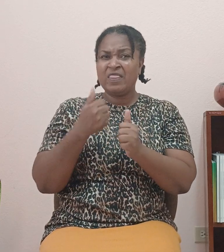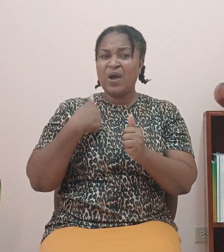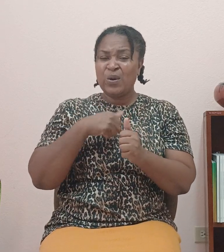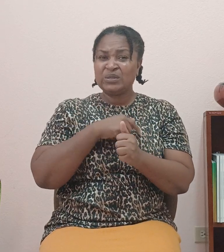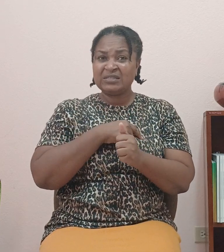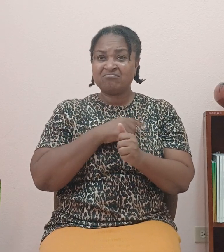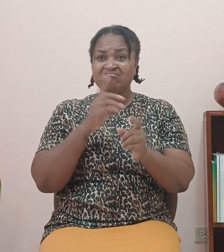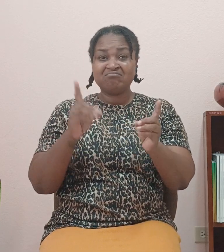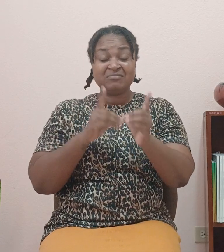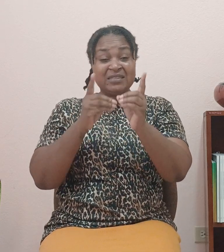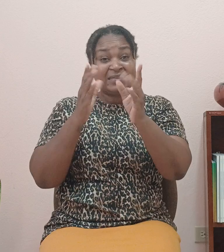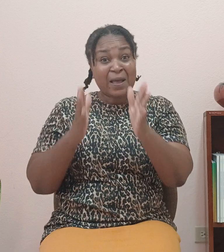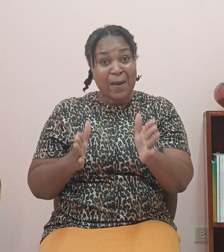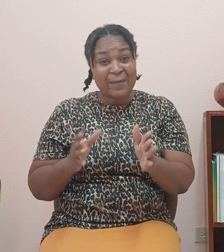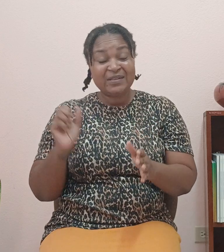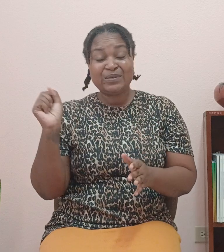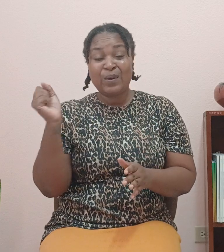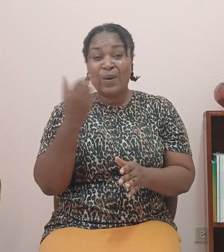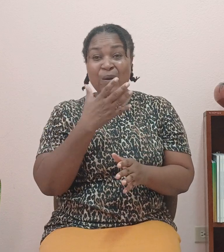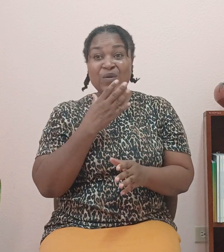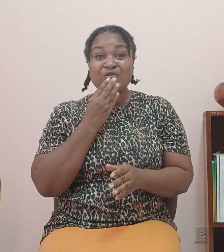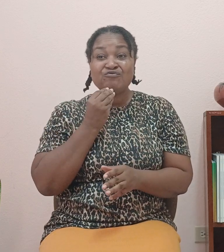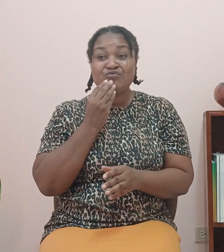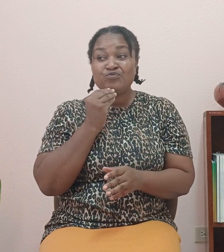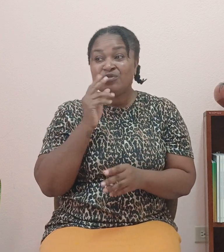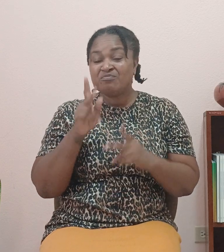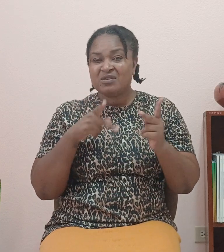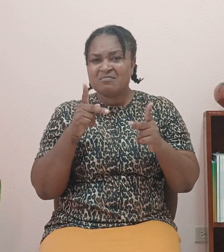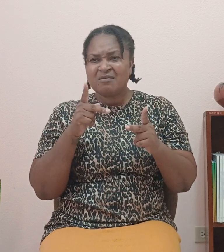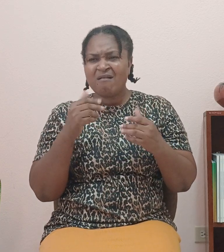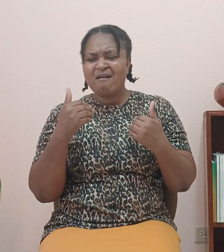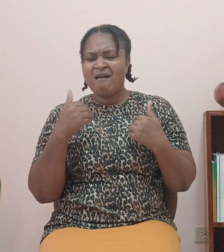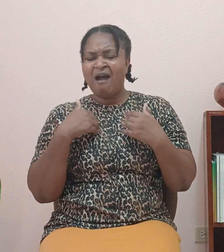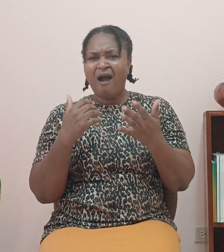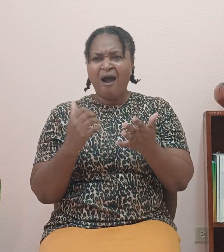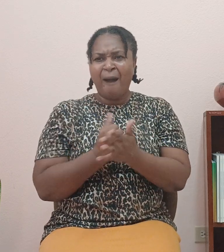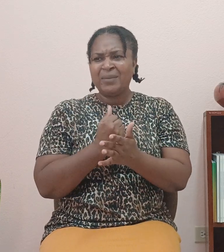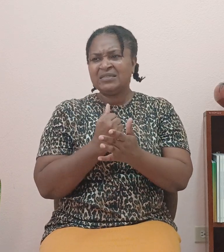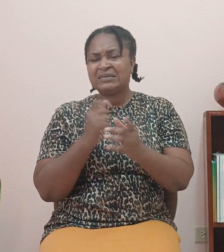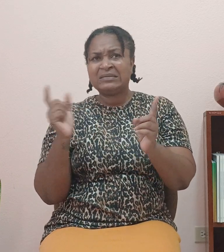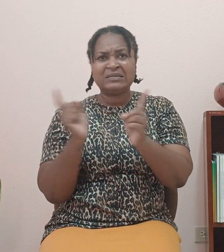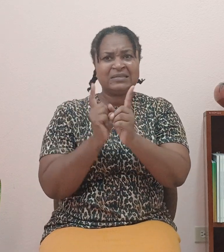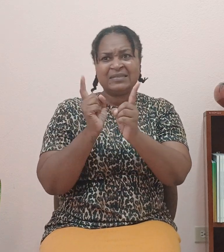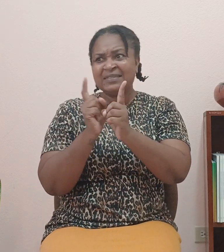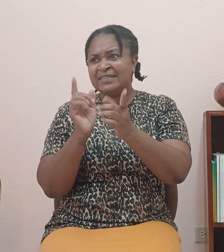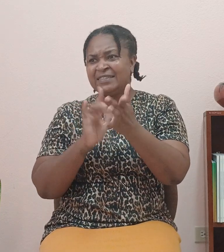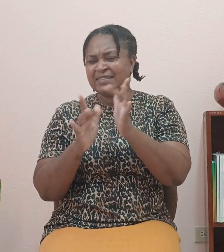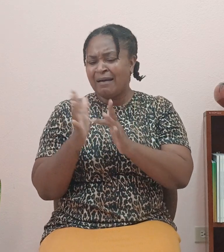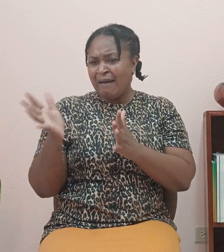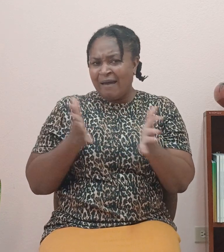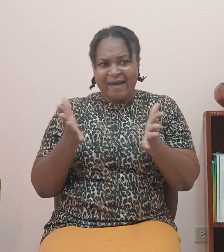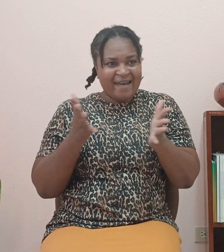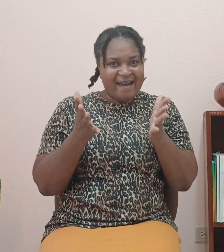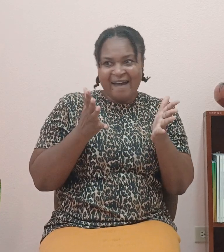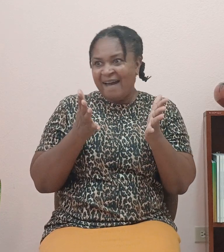all the Jewish people had the opportunity to meet Jesus and talk with him personally